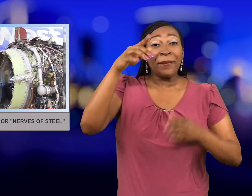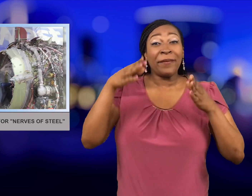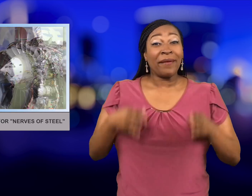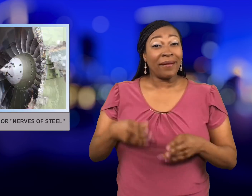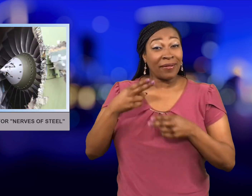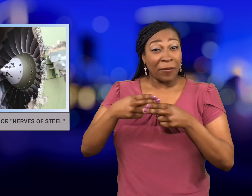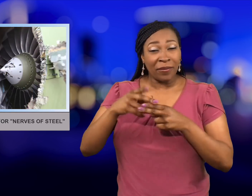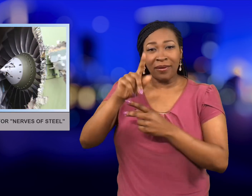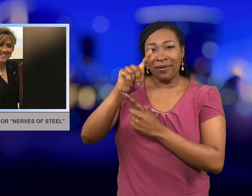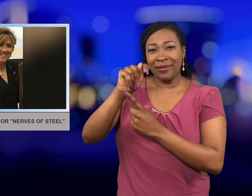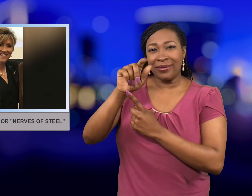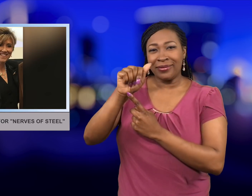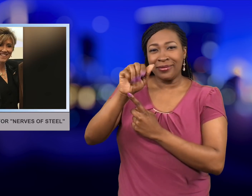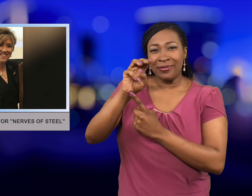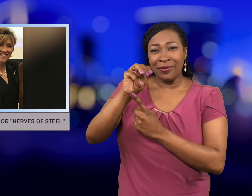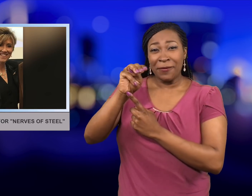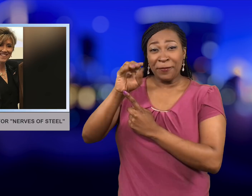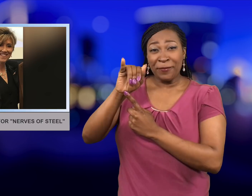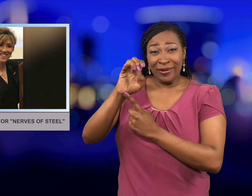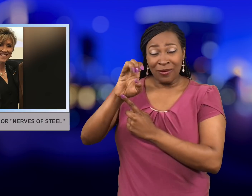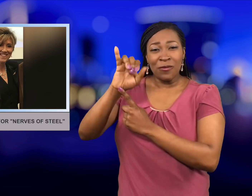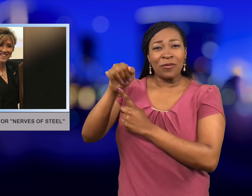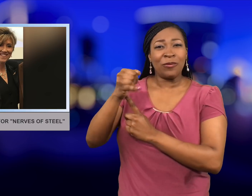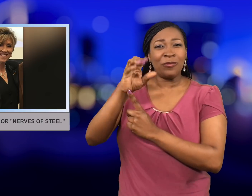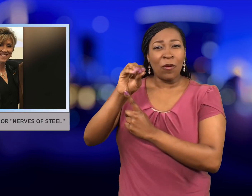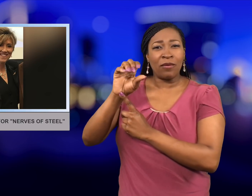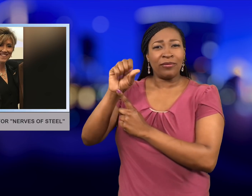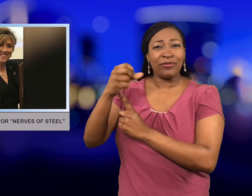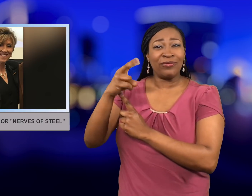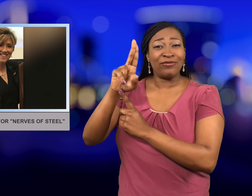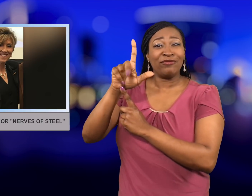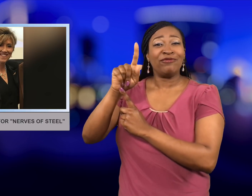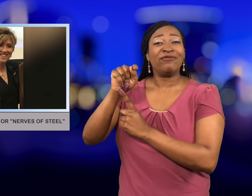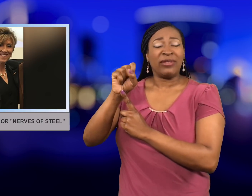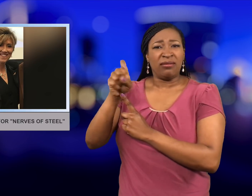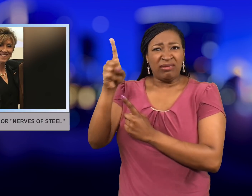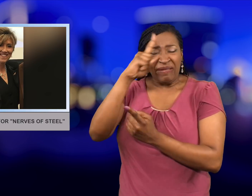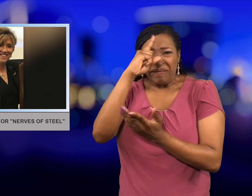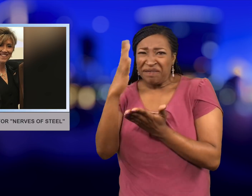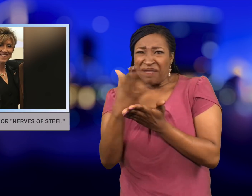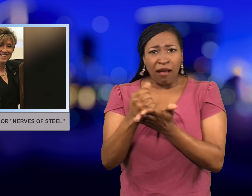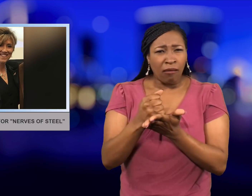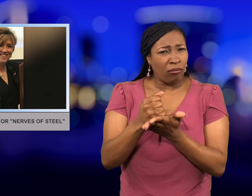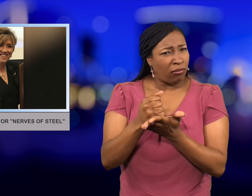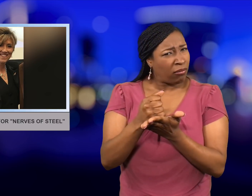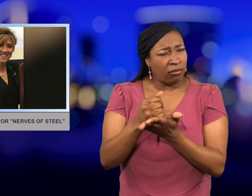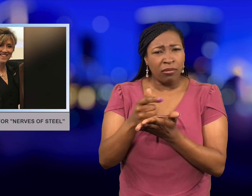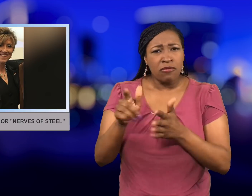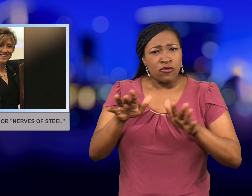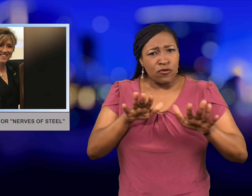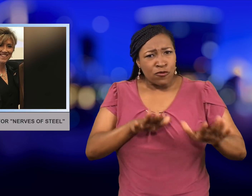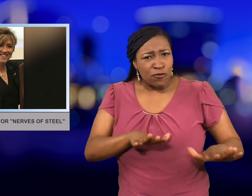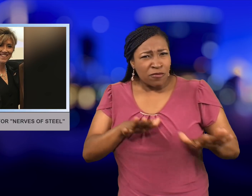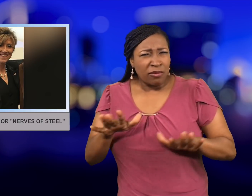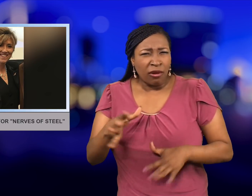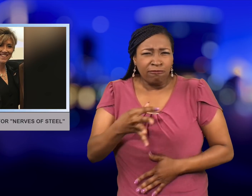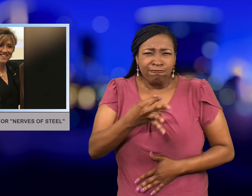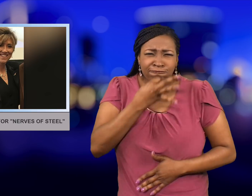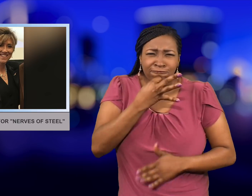But passengers on board are praising the pilot Tammy Jo Shults for her calm demeanor and